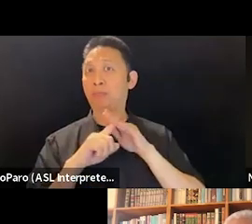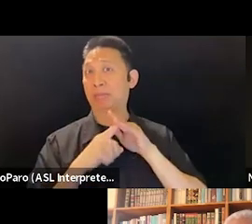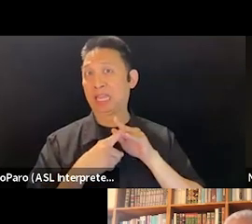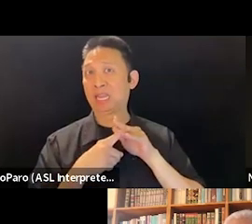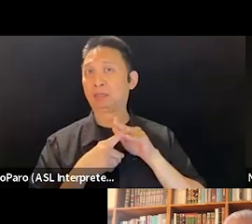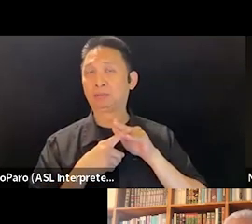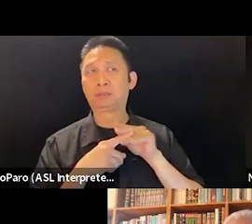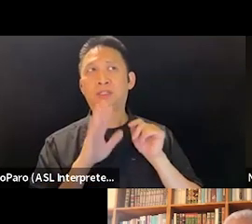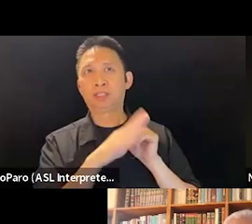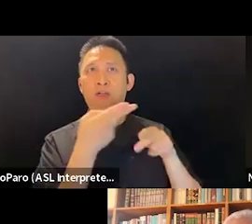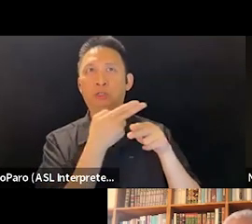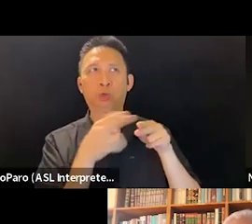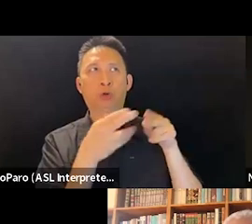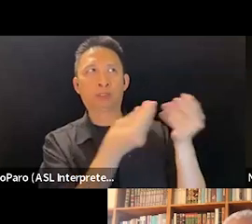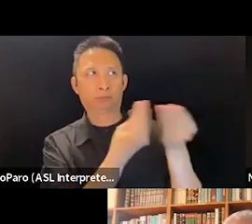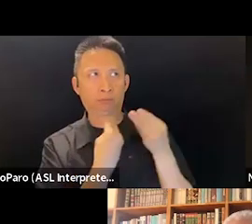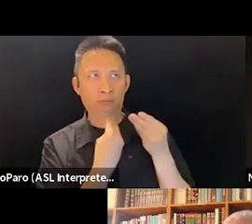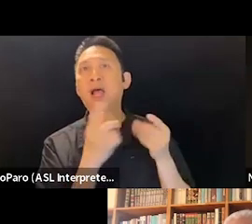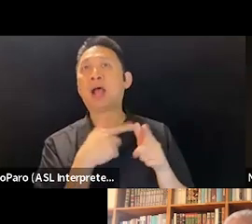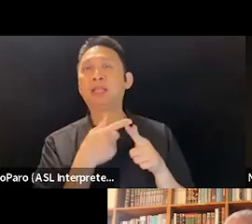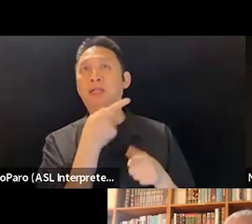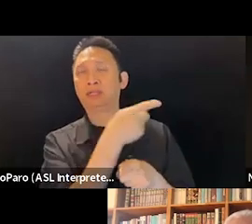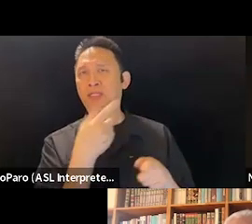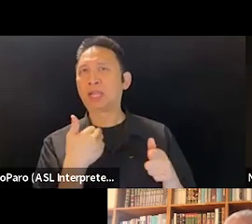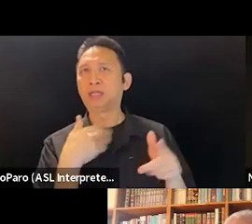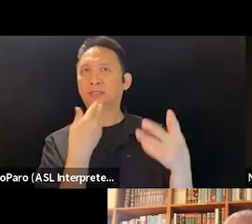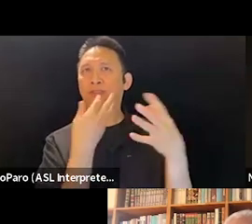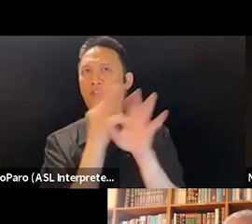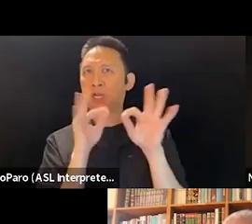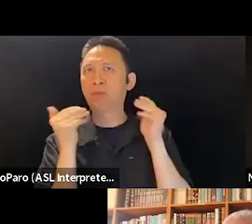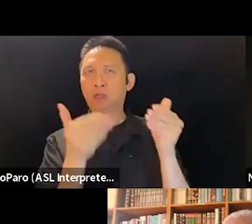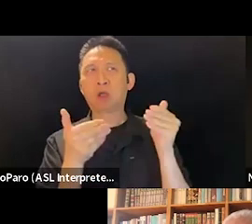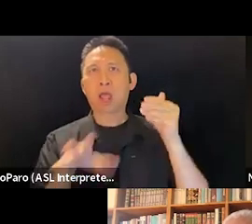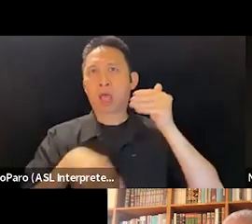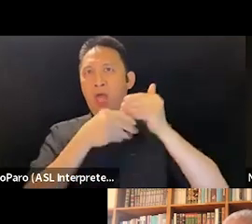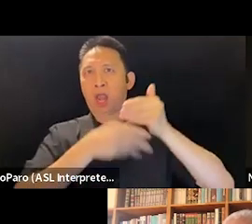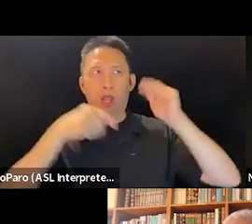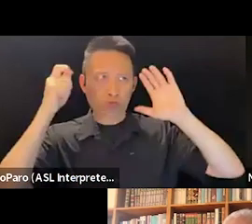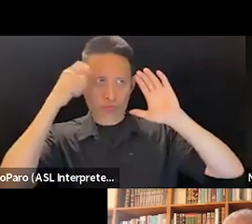So he has the freedom to work with it and without any objections at all.